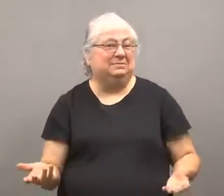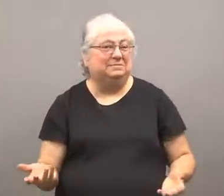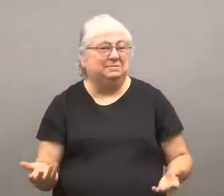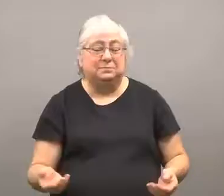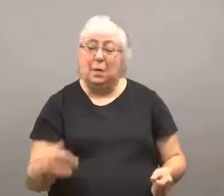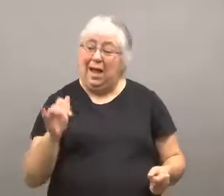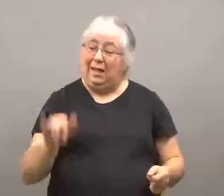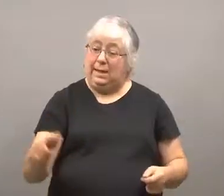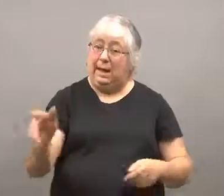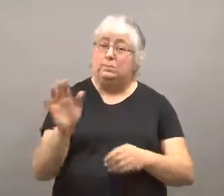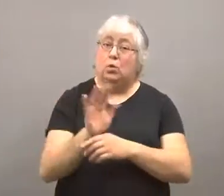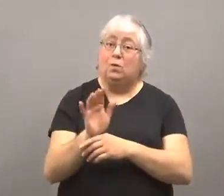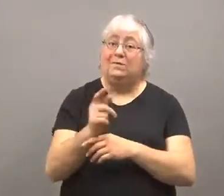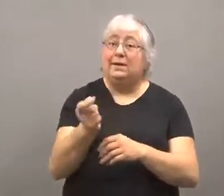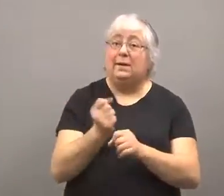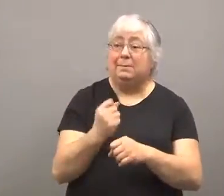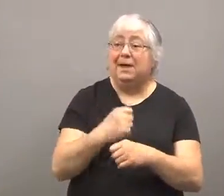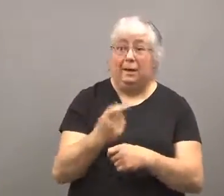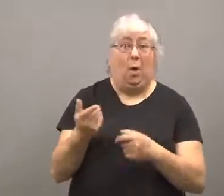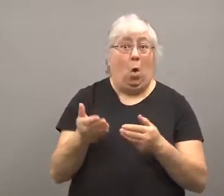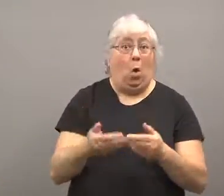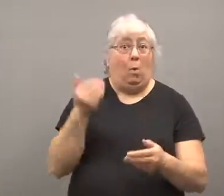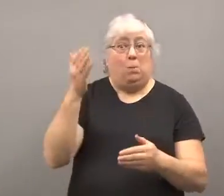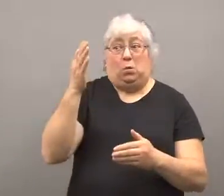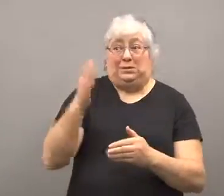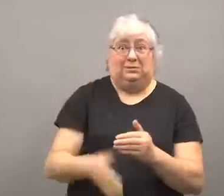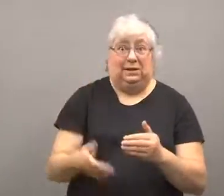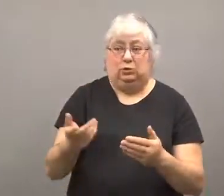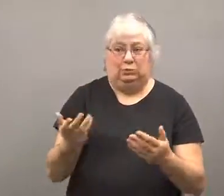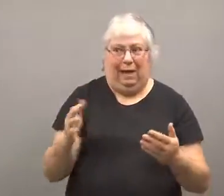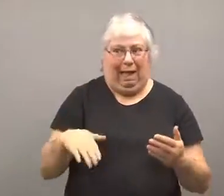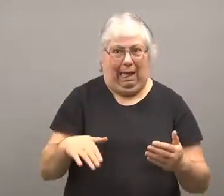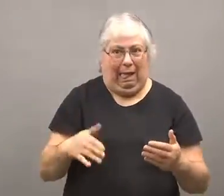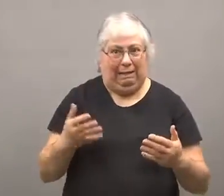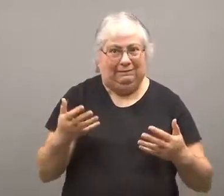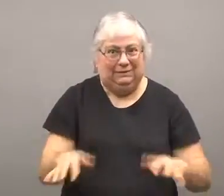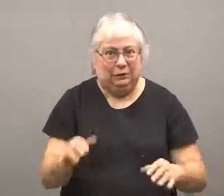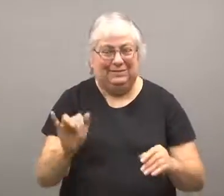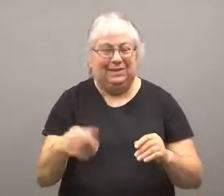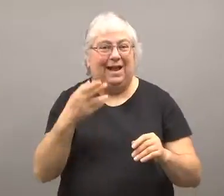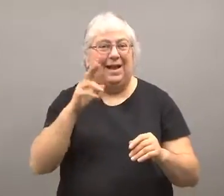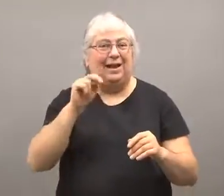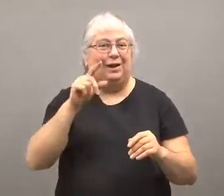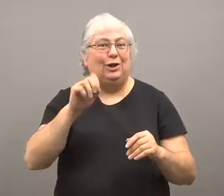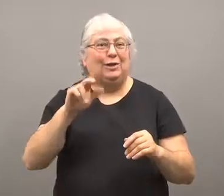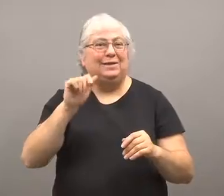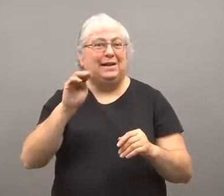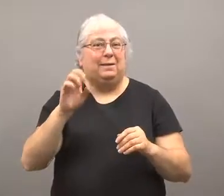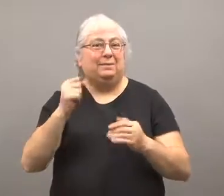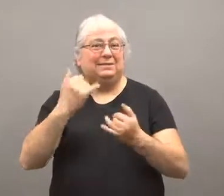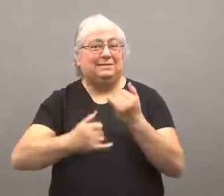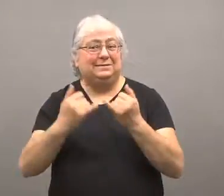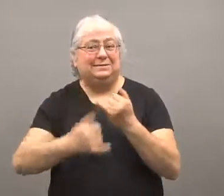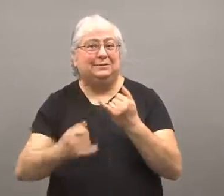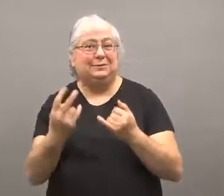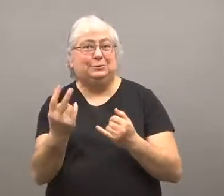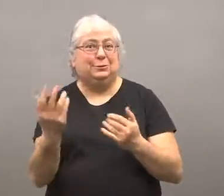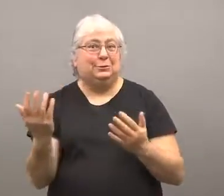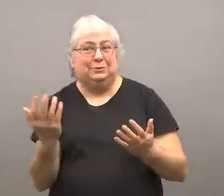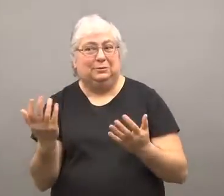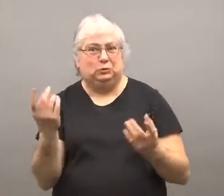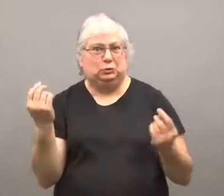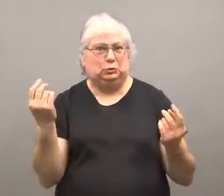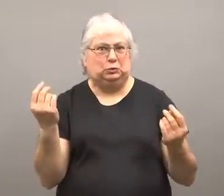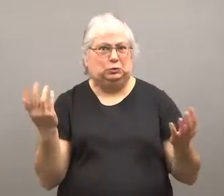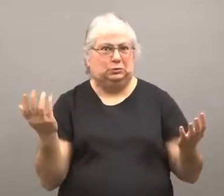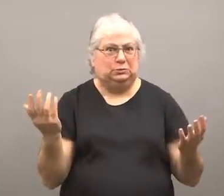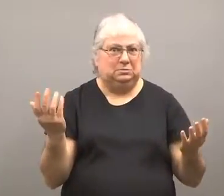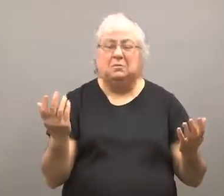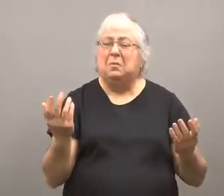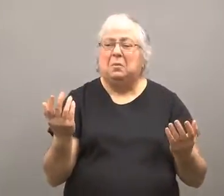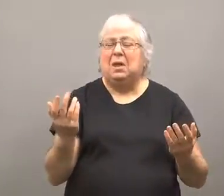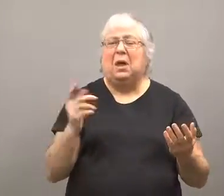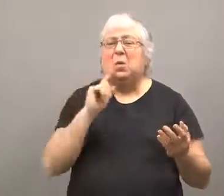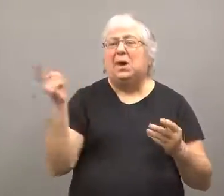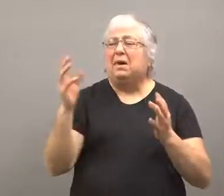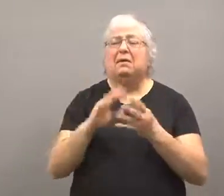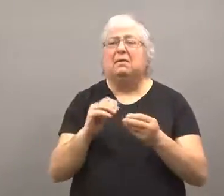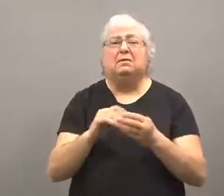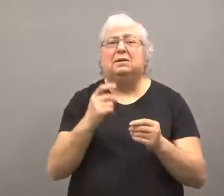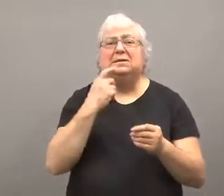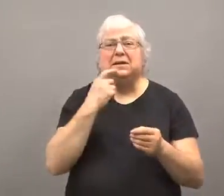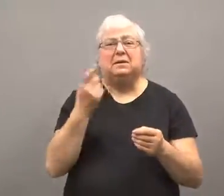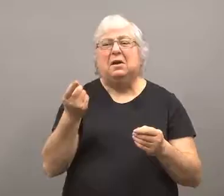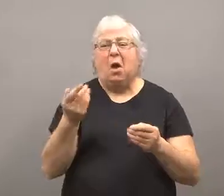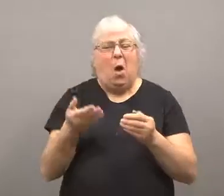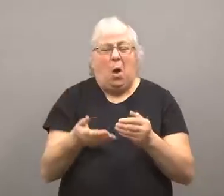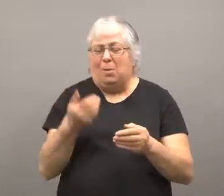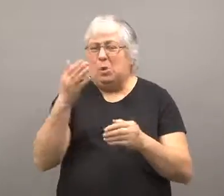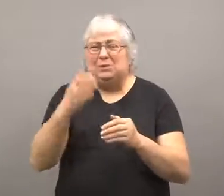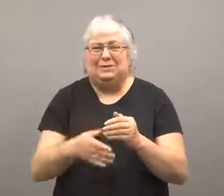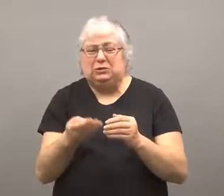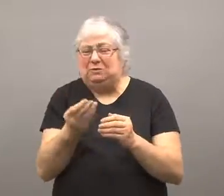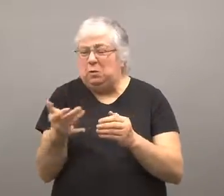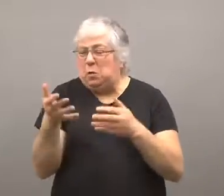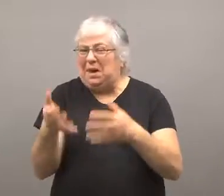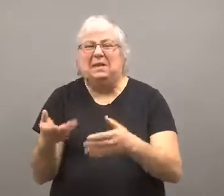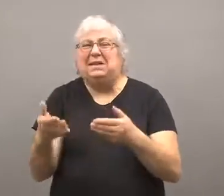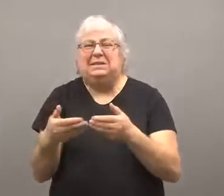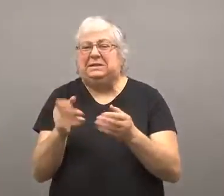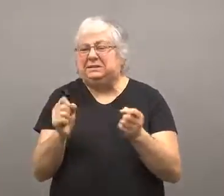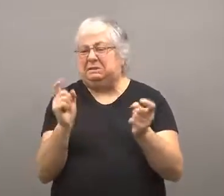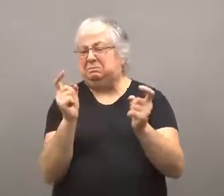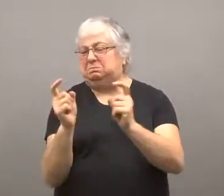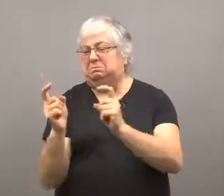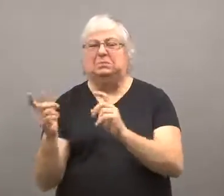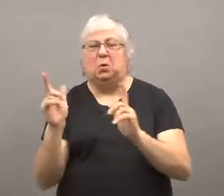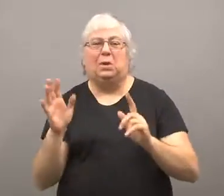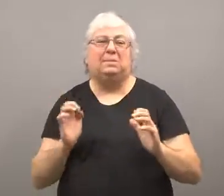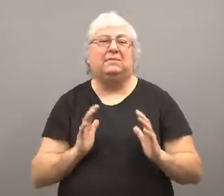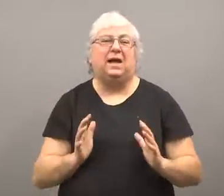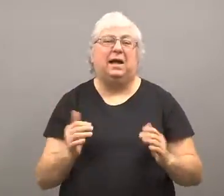The Hunger Games movies were not quite finished.